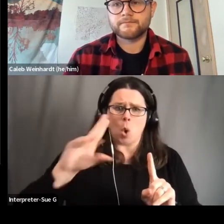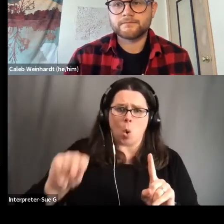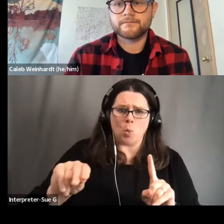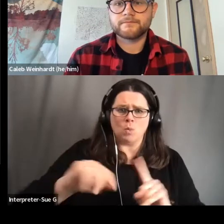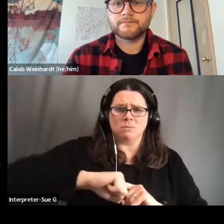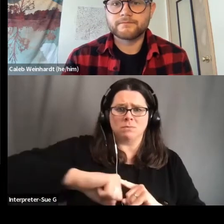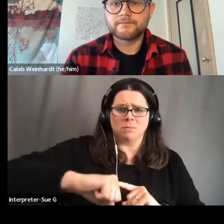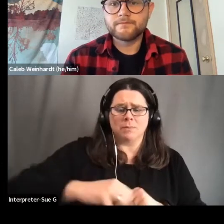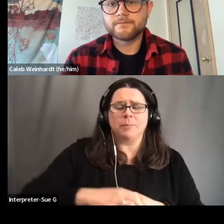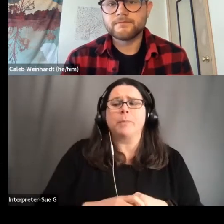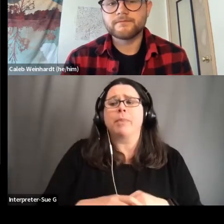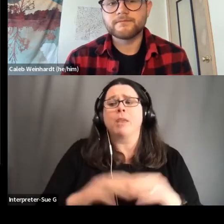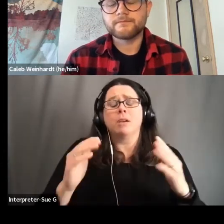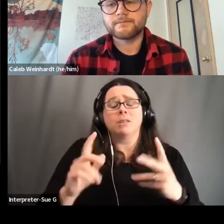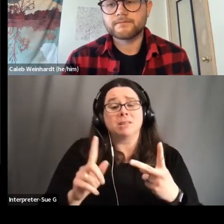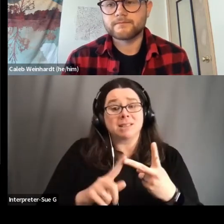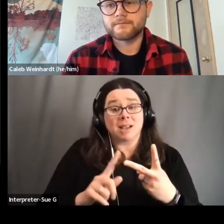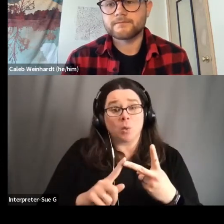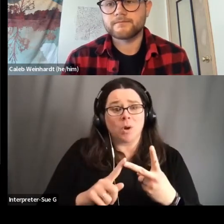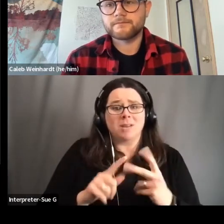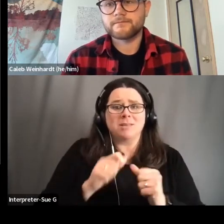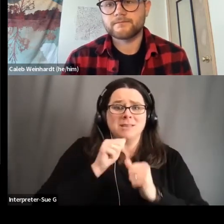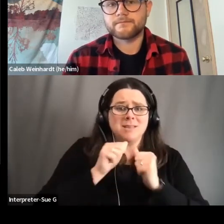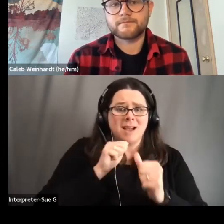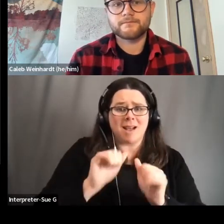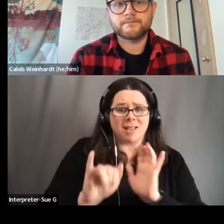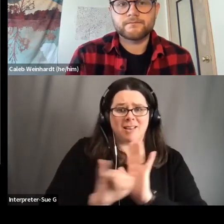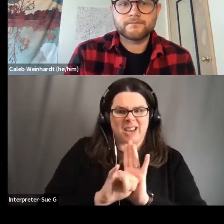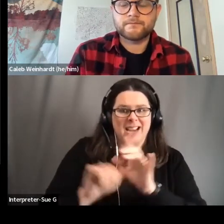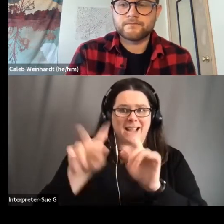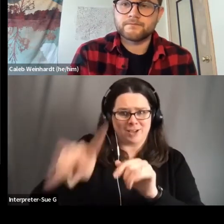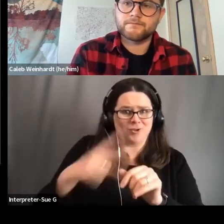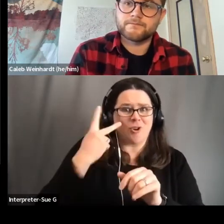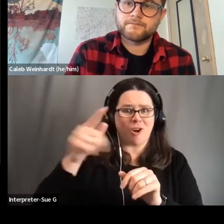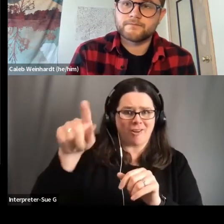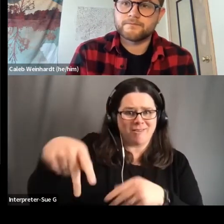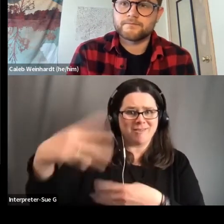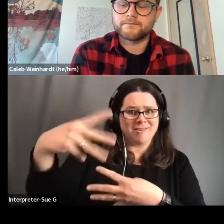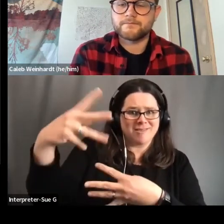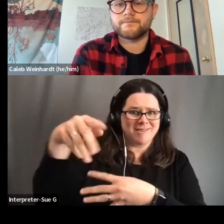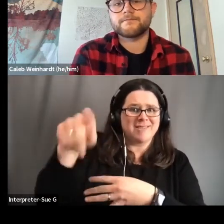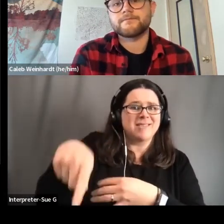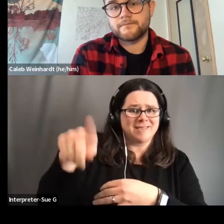The second one was denial of identity and I saw that as well when the long chat was streaming in.